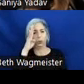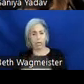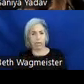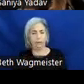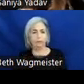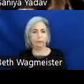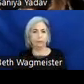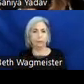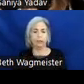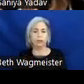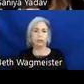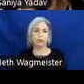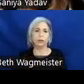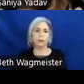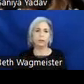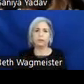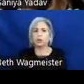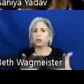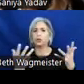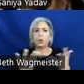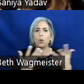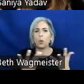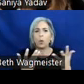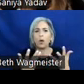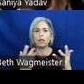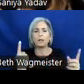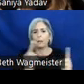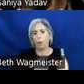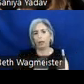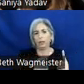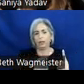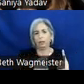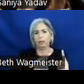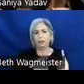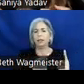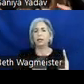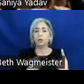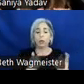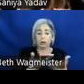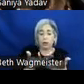What's this look like for our design systems? As we are engaging with teams, we track teams